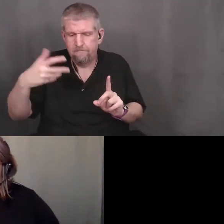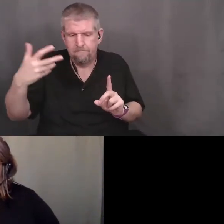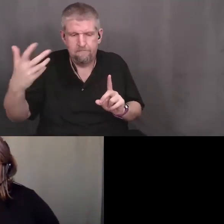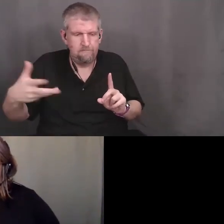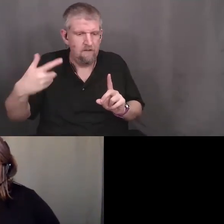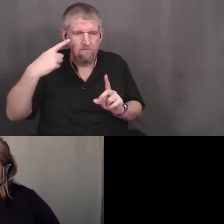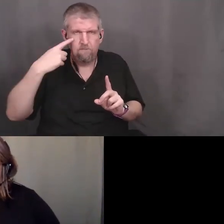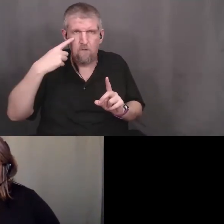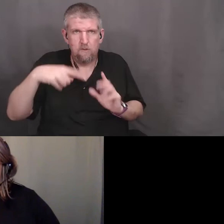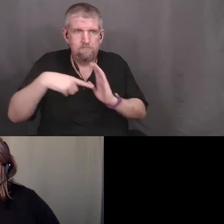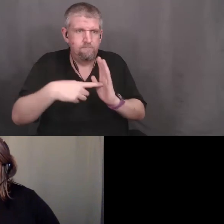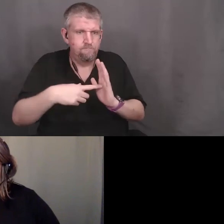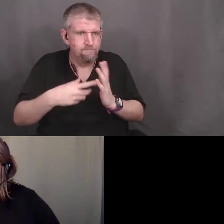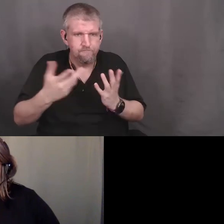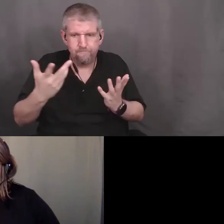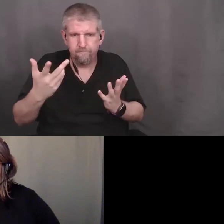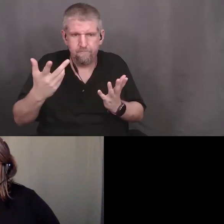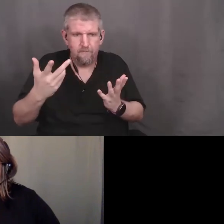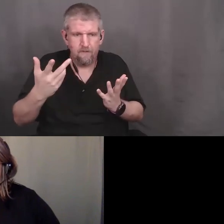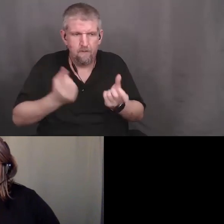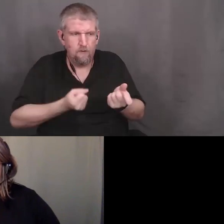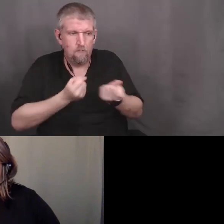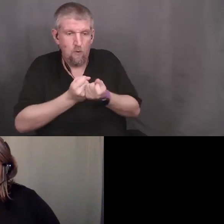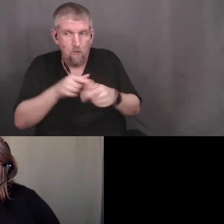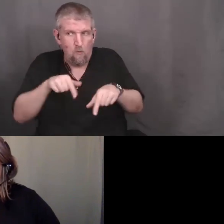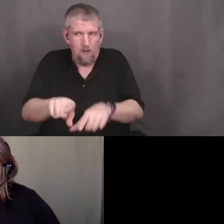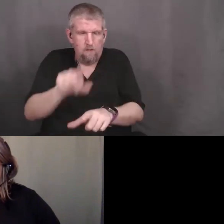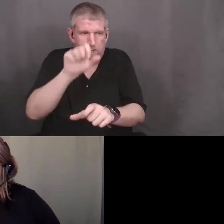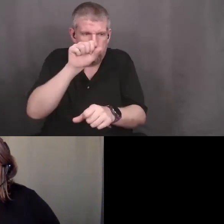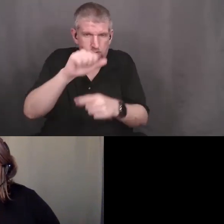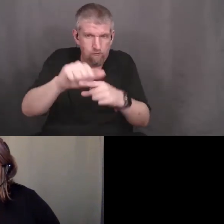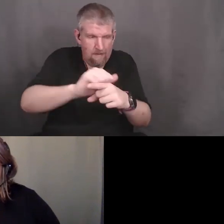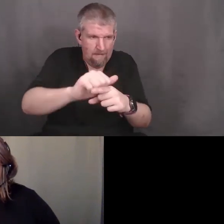For example, if they needed those supports while they're participating in training,